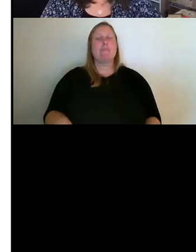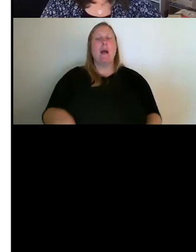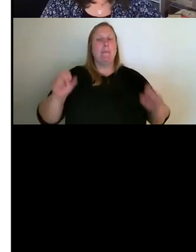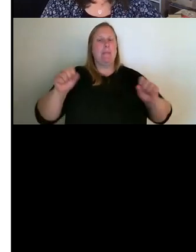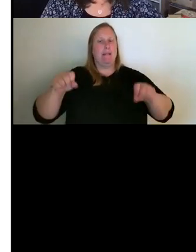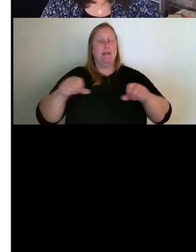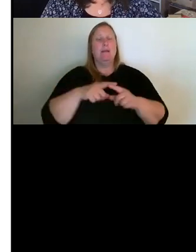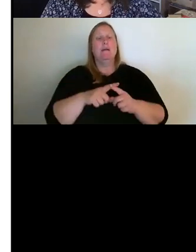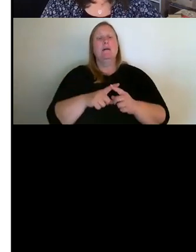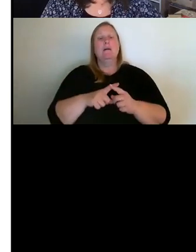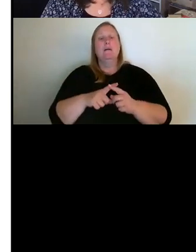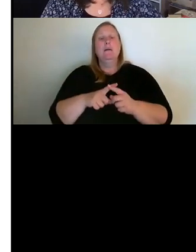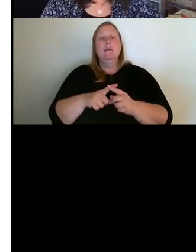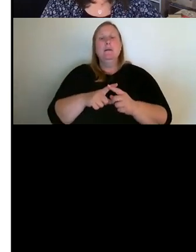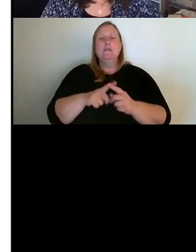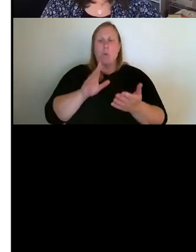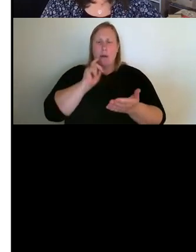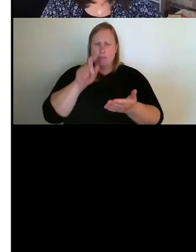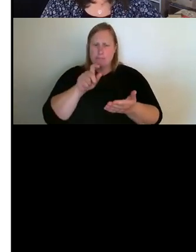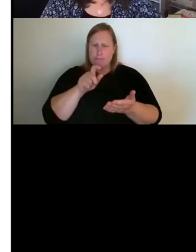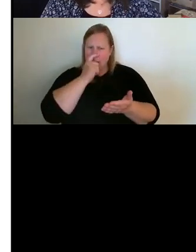running it in a couple of different things the words